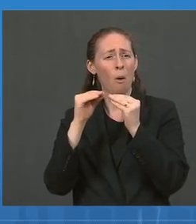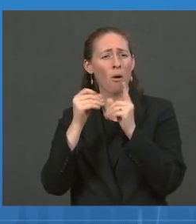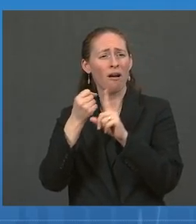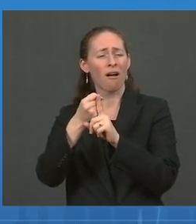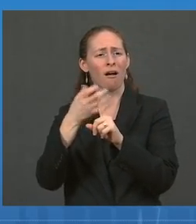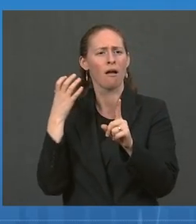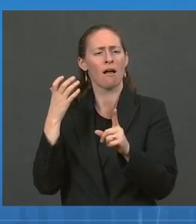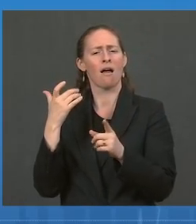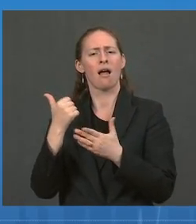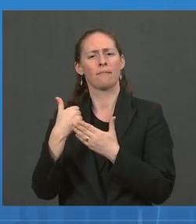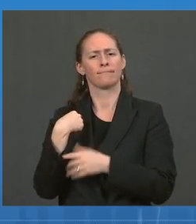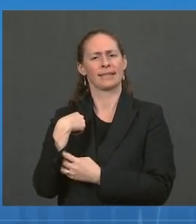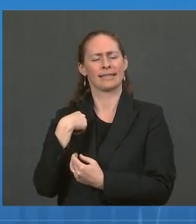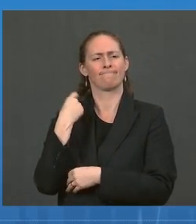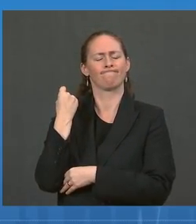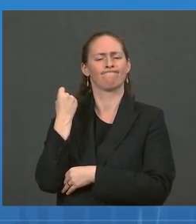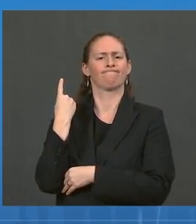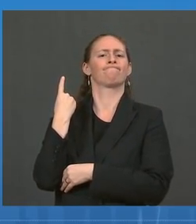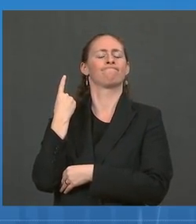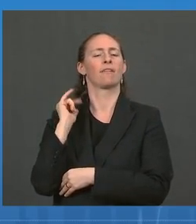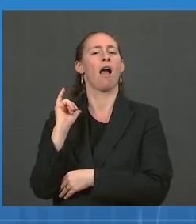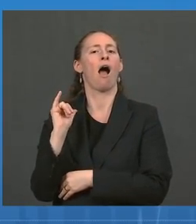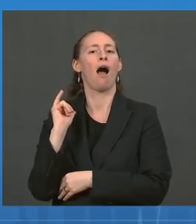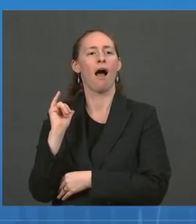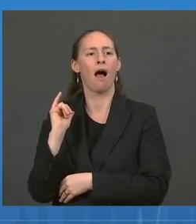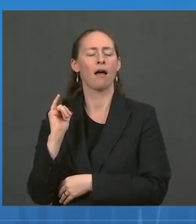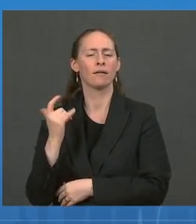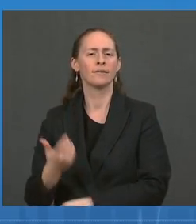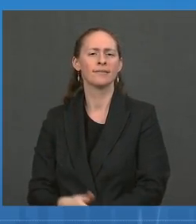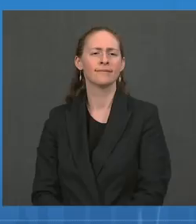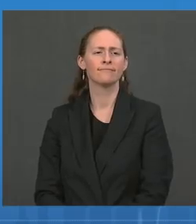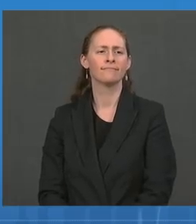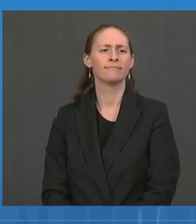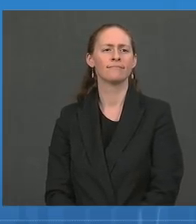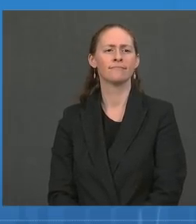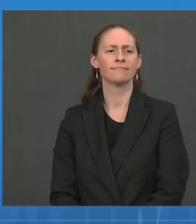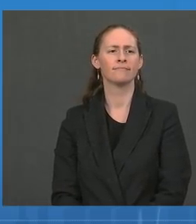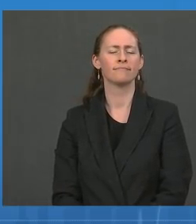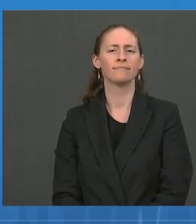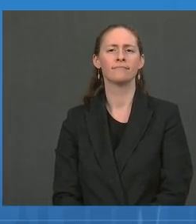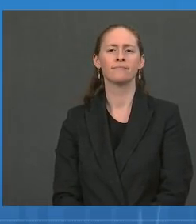why is that important. And also for -- you know, for them to also speak to their superintendents